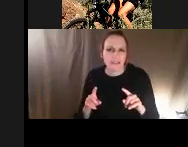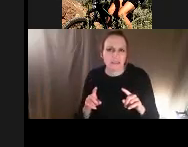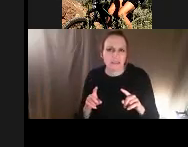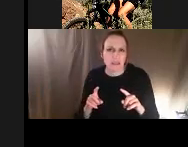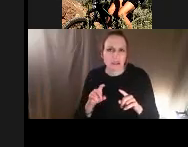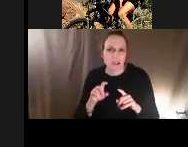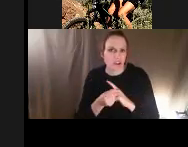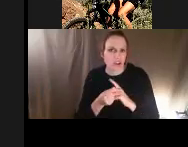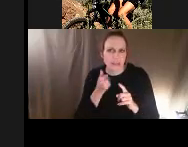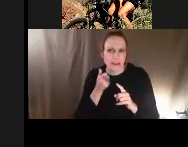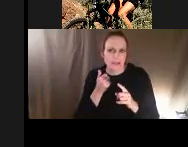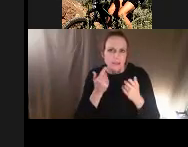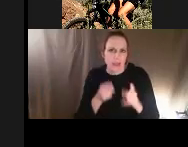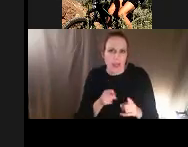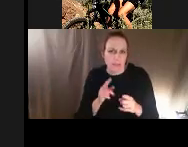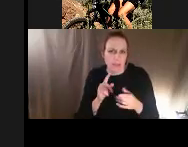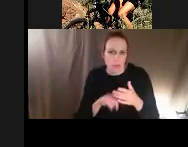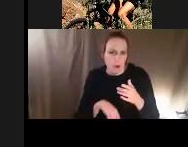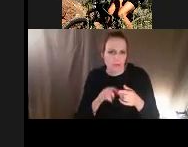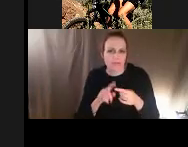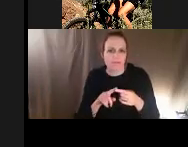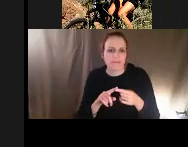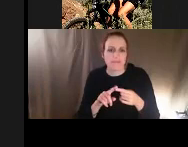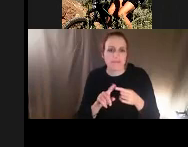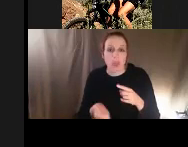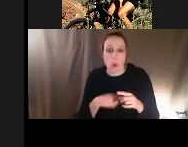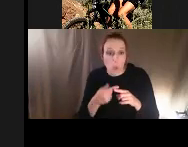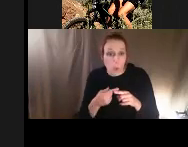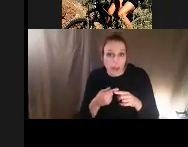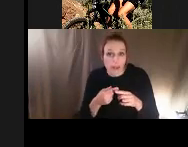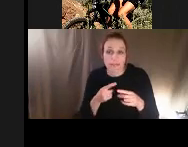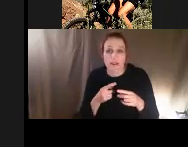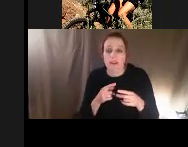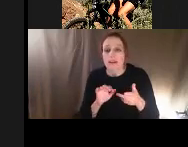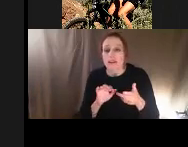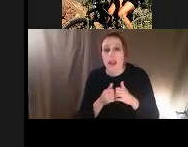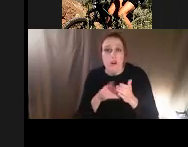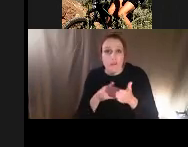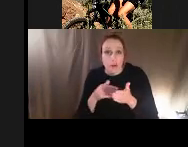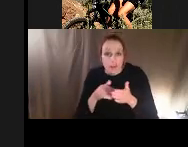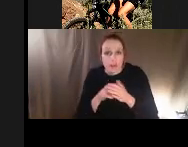Like I was just mentioning, when did it happen? When did it occur? How frequently? What was the intensity?